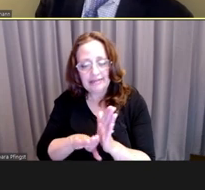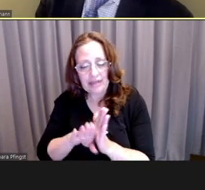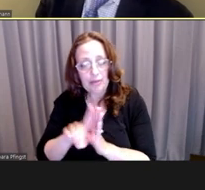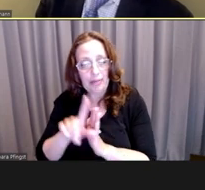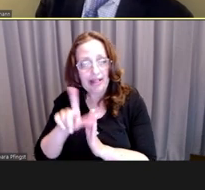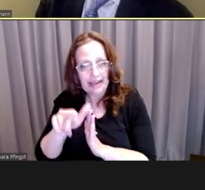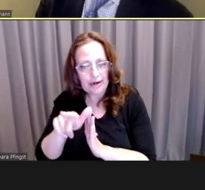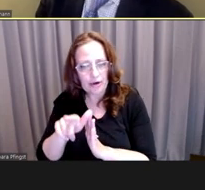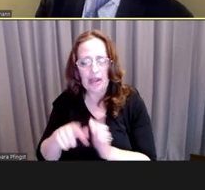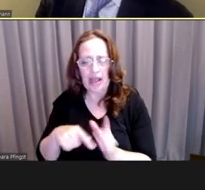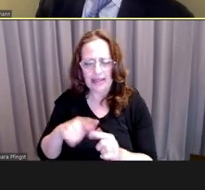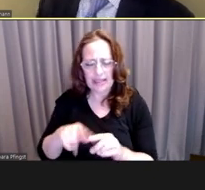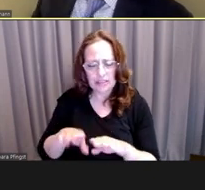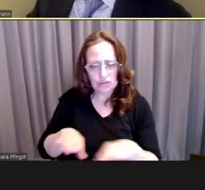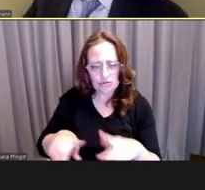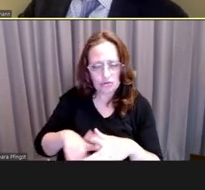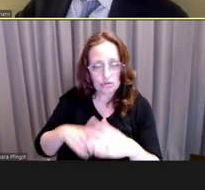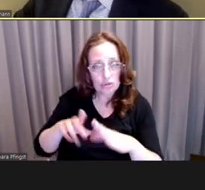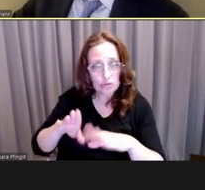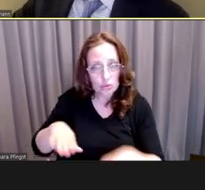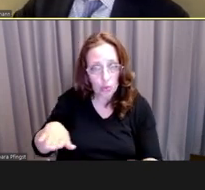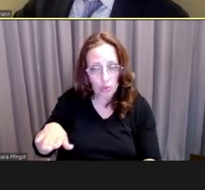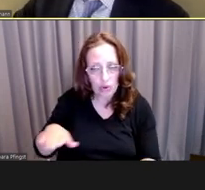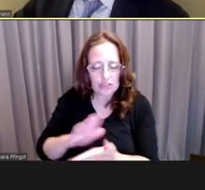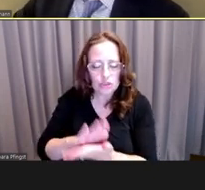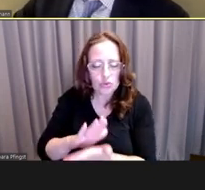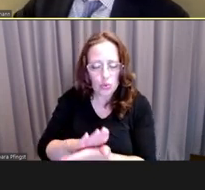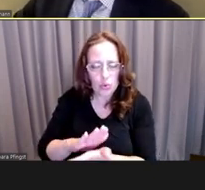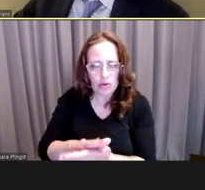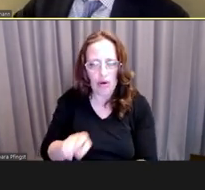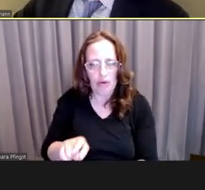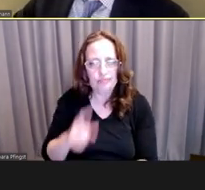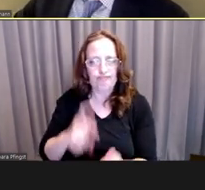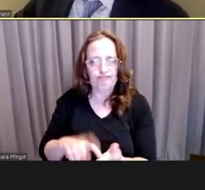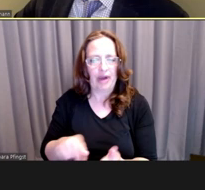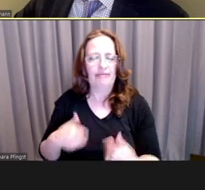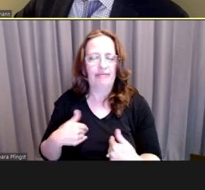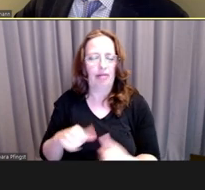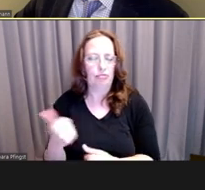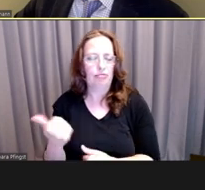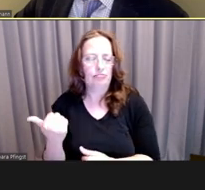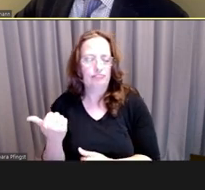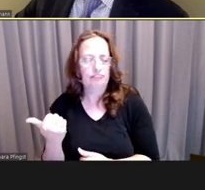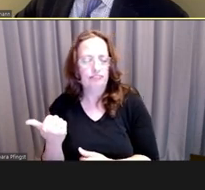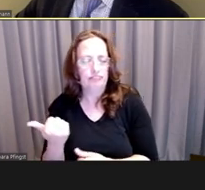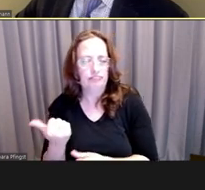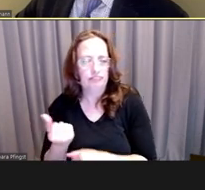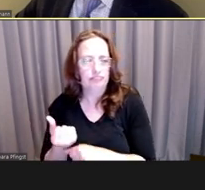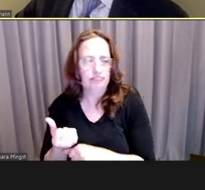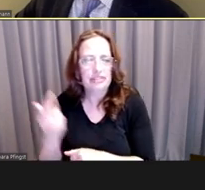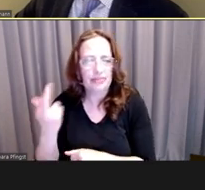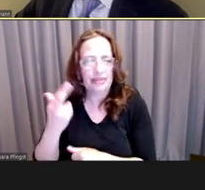And this is certainly more common with the syndromic forms of hearing loss. And these are just some of the different types of things that we are looking out for.